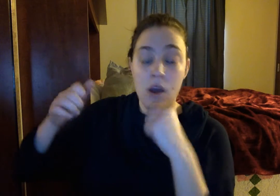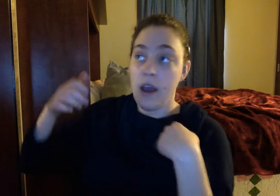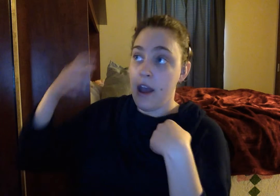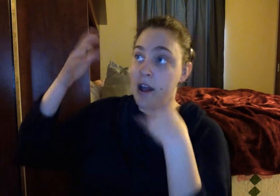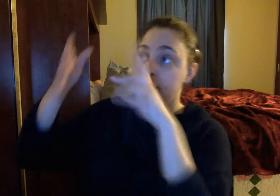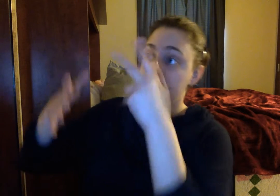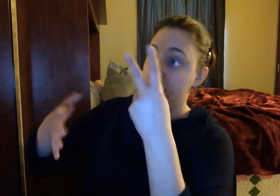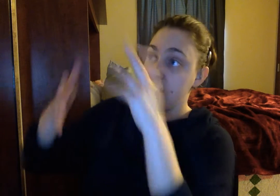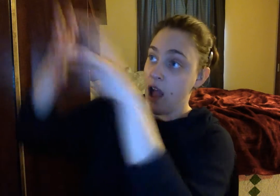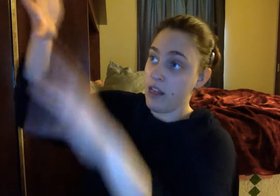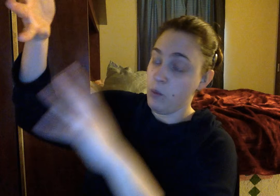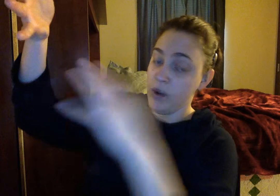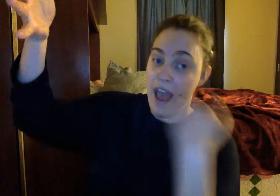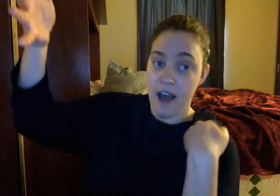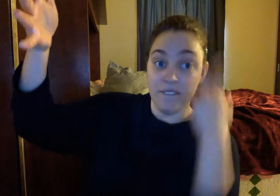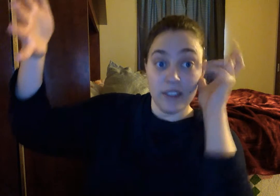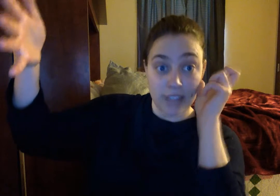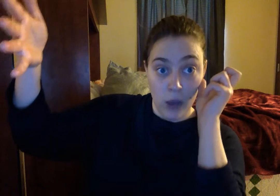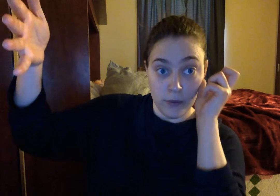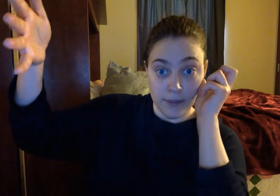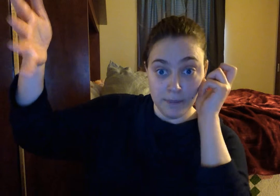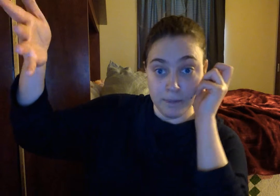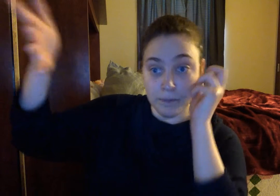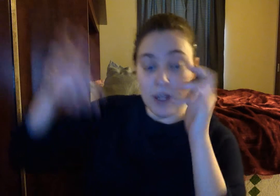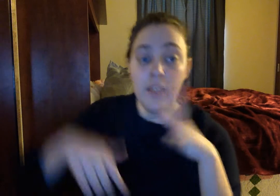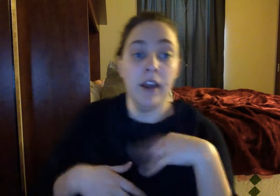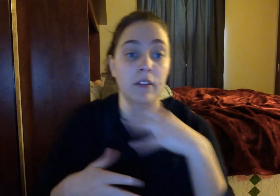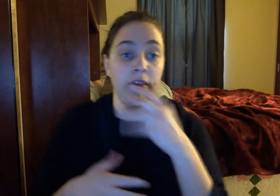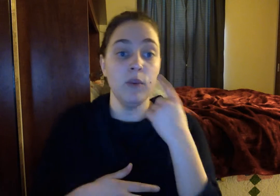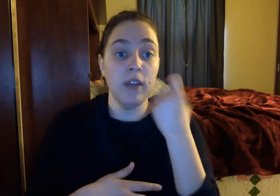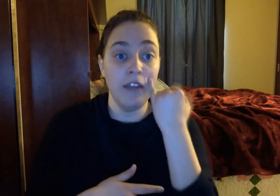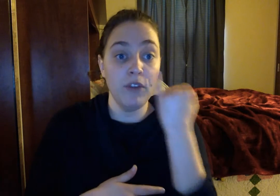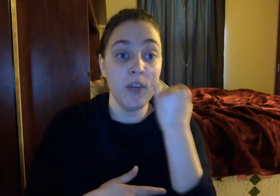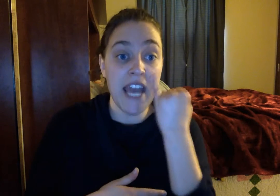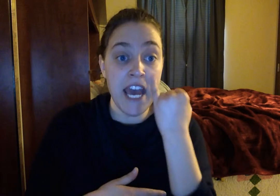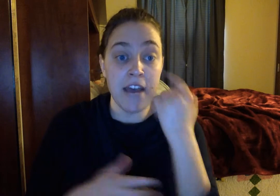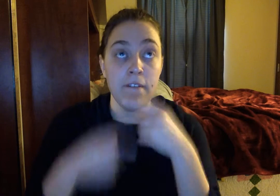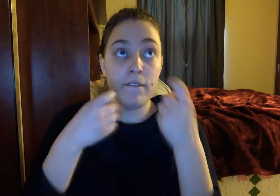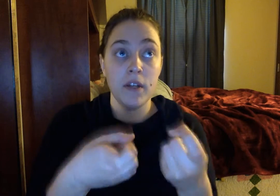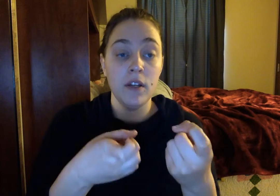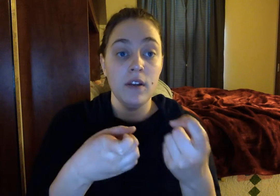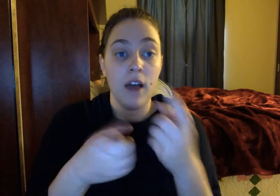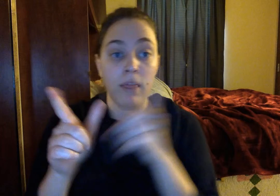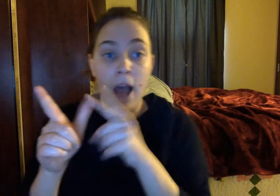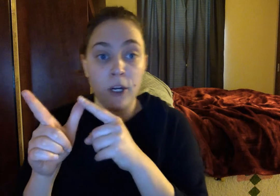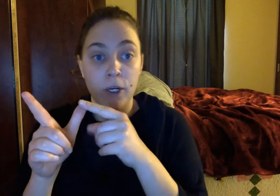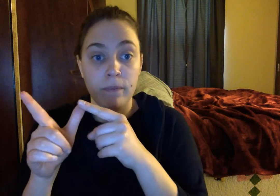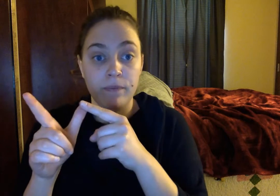What you have to do is match the words that aligns with the Consonant-Vowel setup. There are strategies you can use to help sort the sort the words. One example would be is sounding out the words and ask yourself -- does this word, week, sound like a short ‘e’ sound. No, it sounds like long week sound. A visual strategy for that would be smiling and making that ‘ee’ sound.